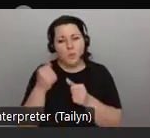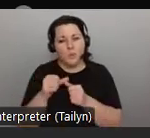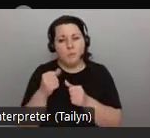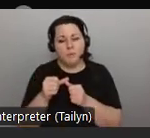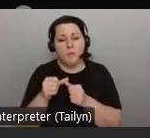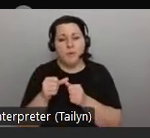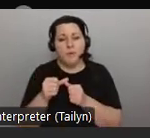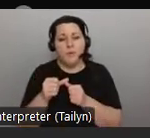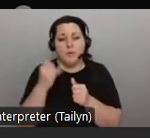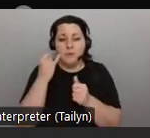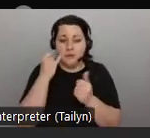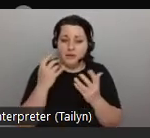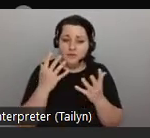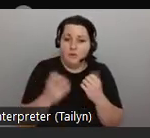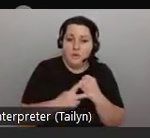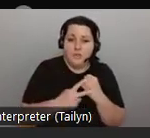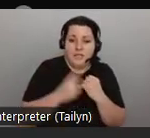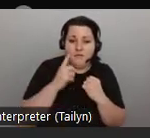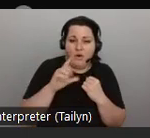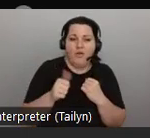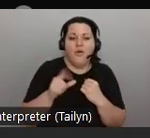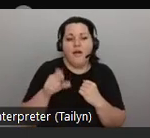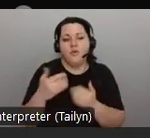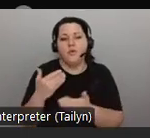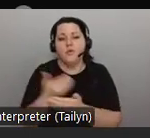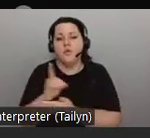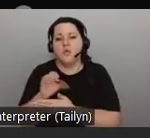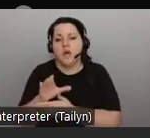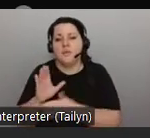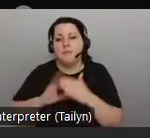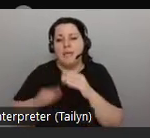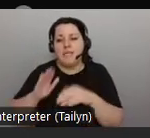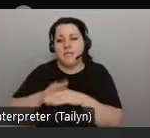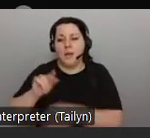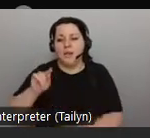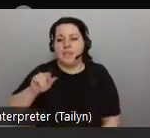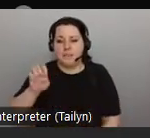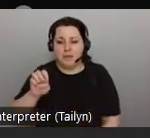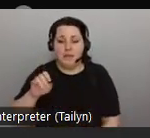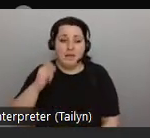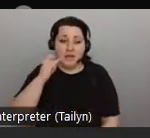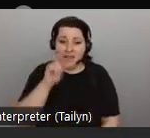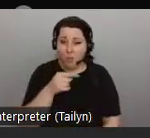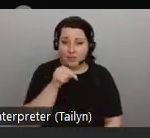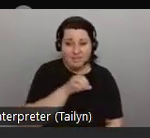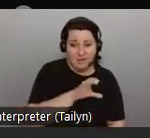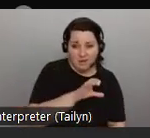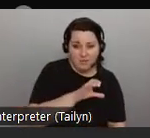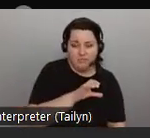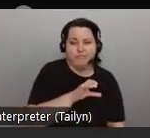into your styles menu, it'll be listed here, you can click it, Setser style for the paragraph and you are good to go.